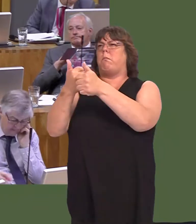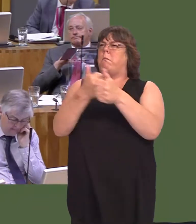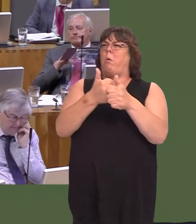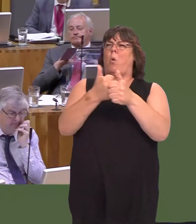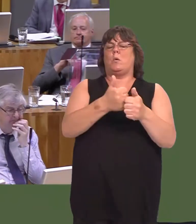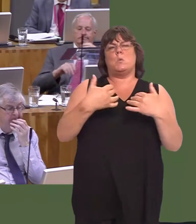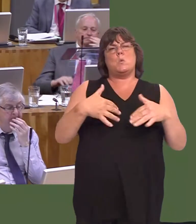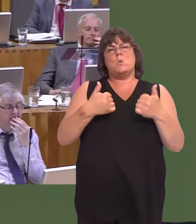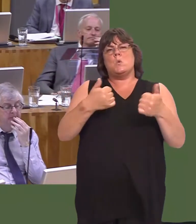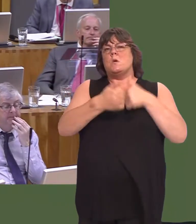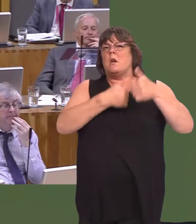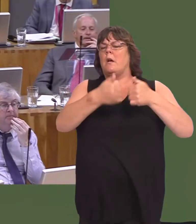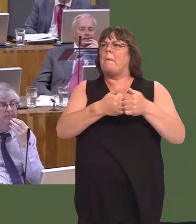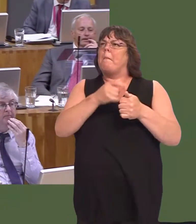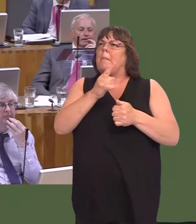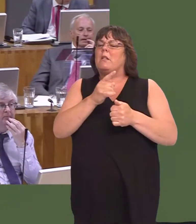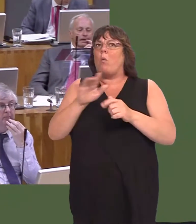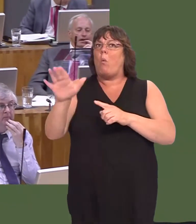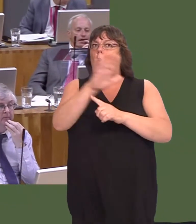Unfortunately, not everyone gets this support.